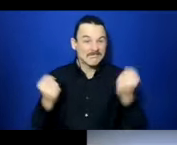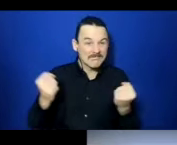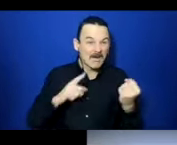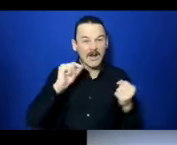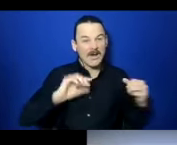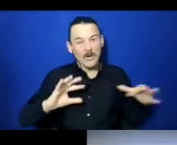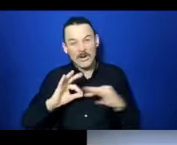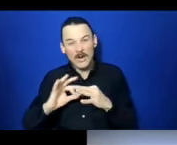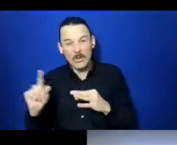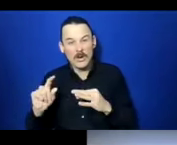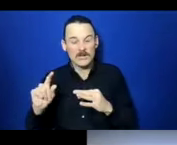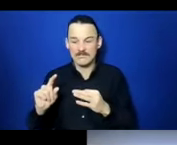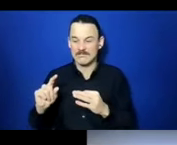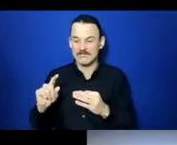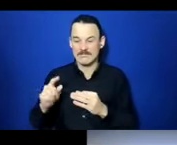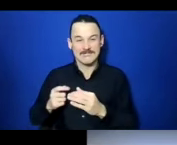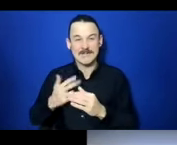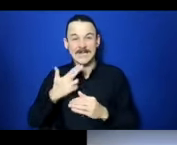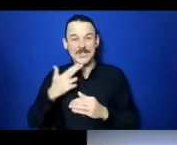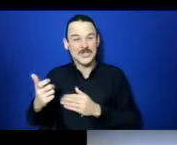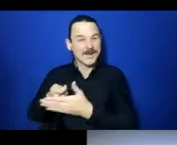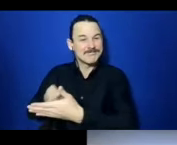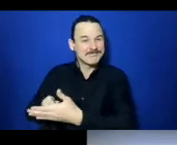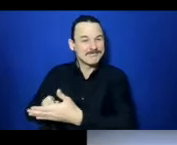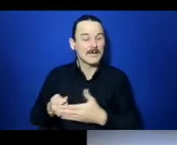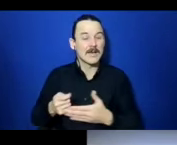Smart garbage cans that automatically send data to waste management